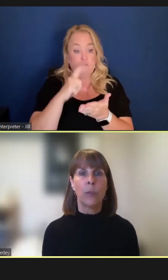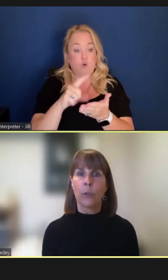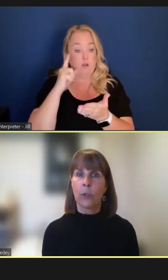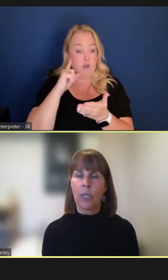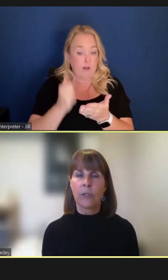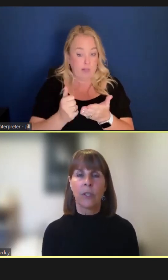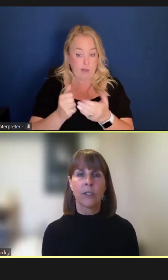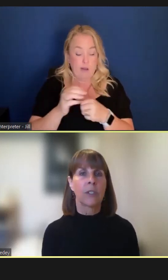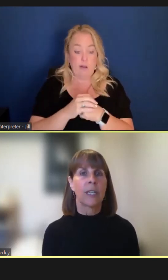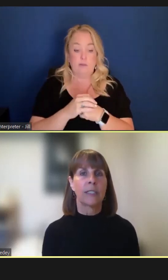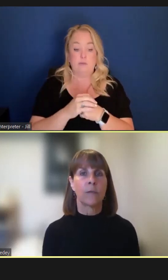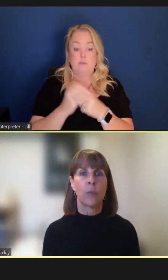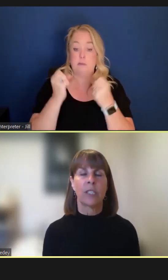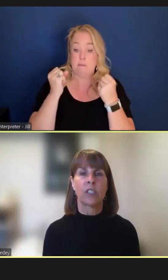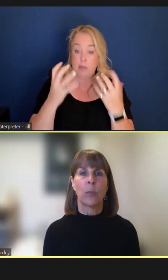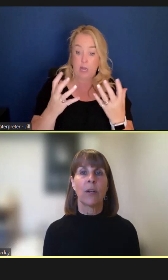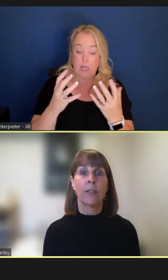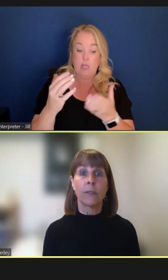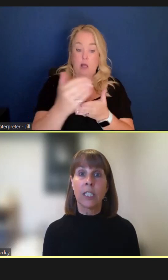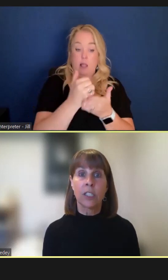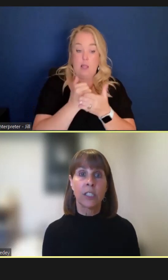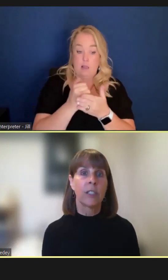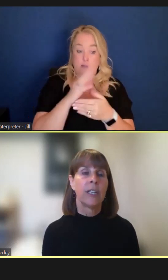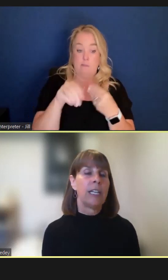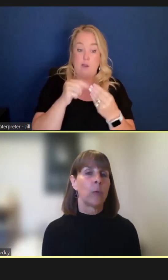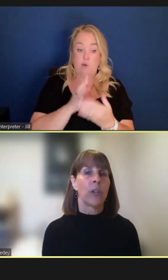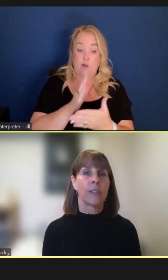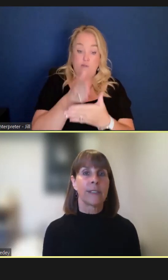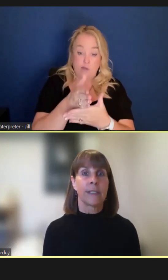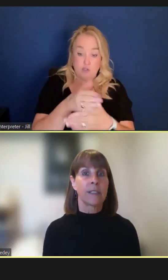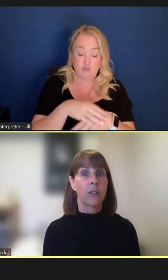programs also collect information about intervention whether it's the start of